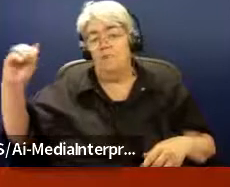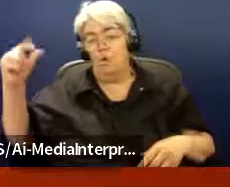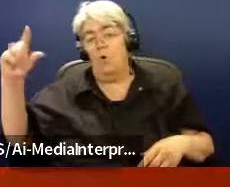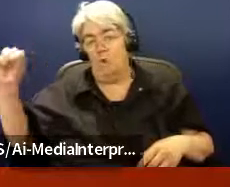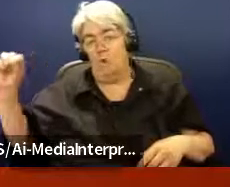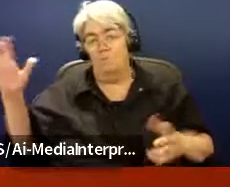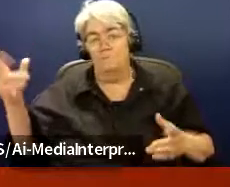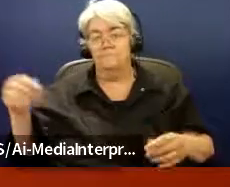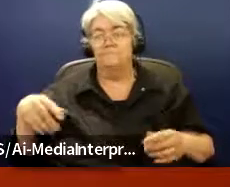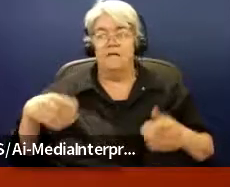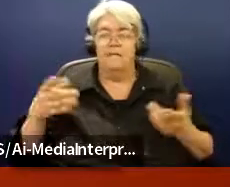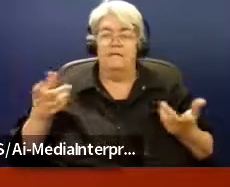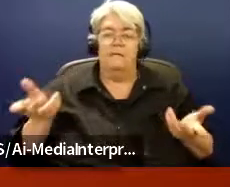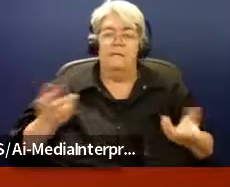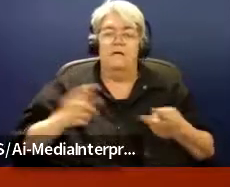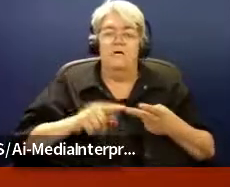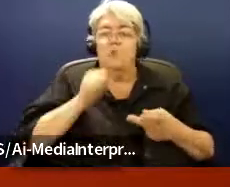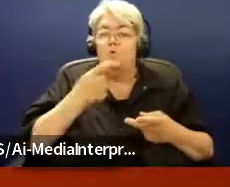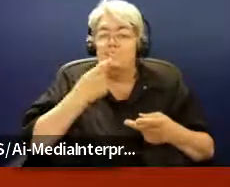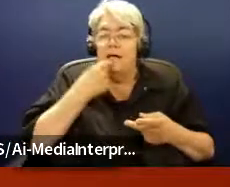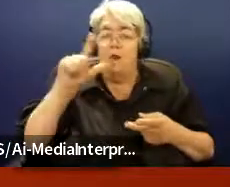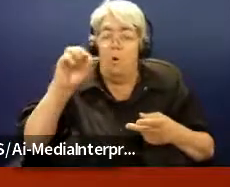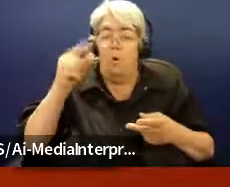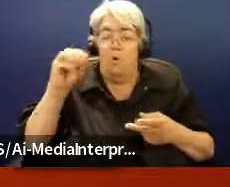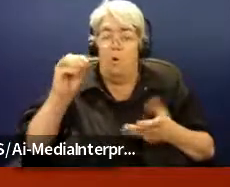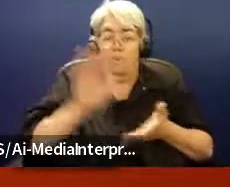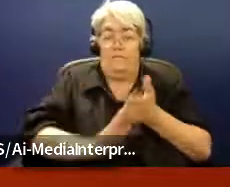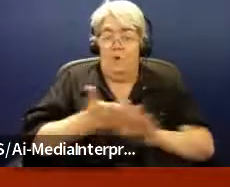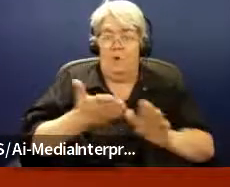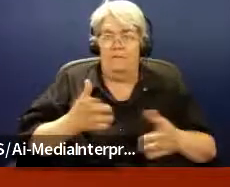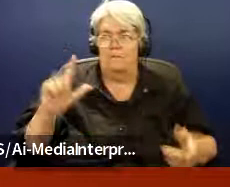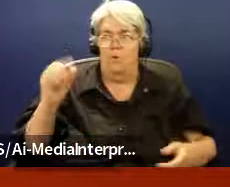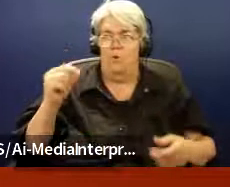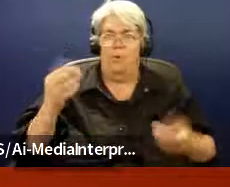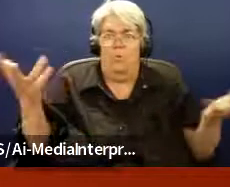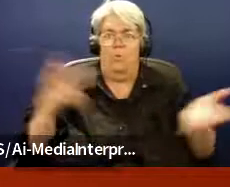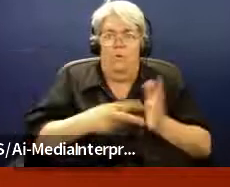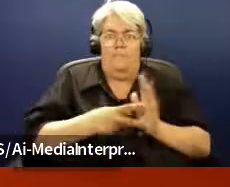whatever that particular logo is, not just using the word logo